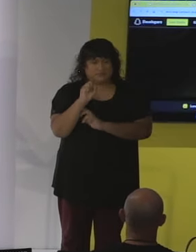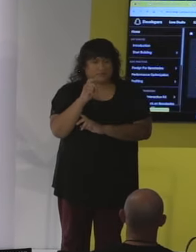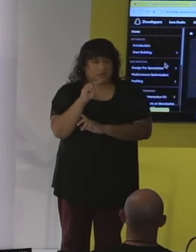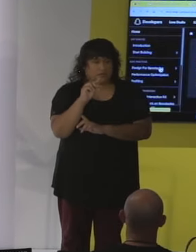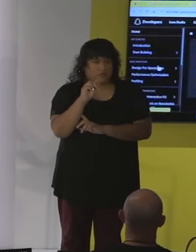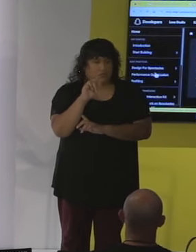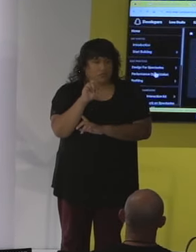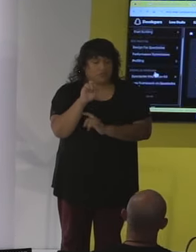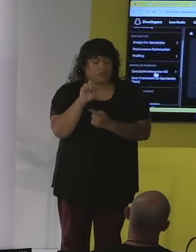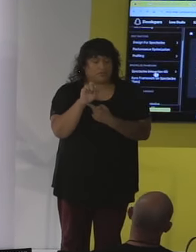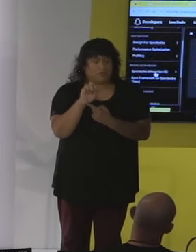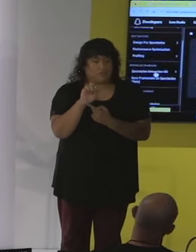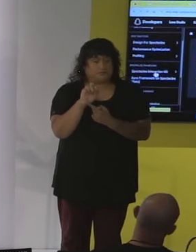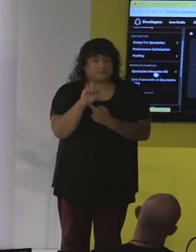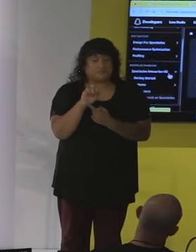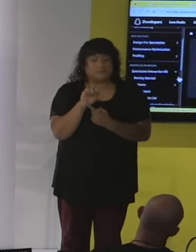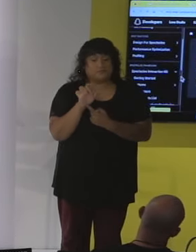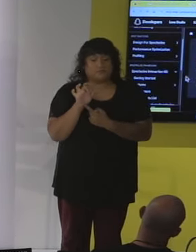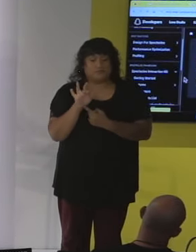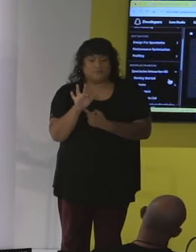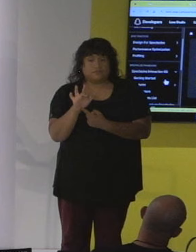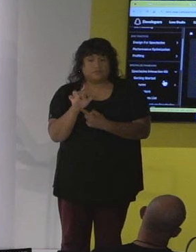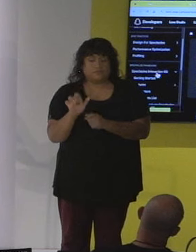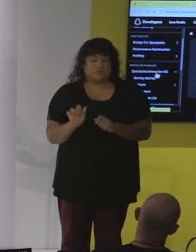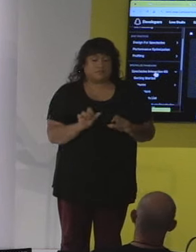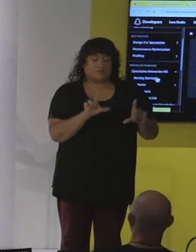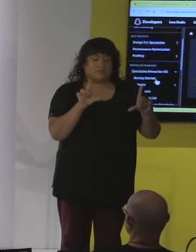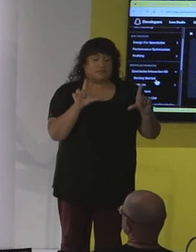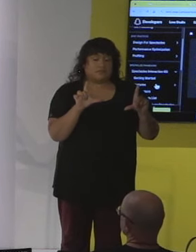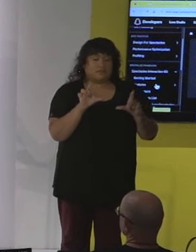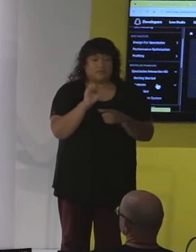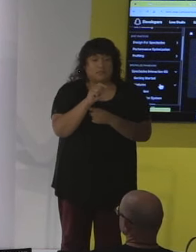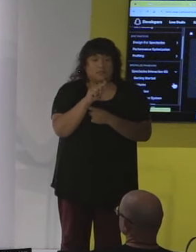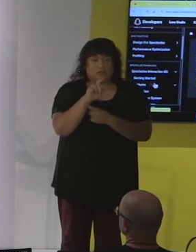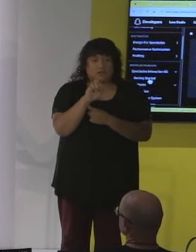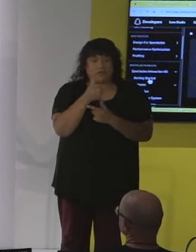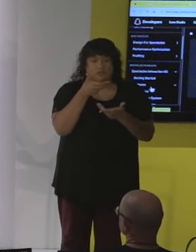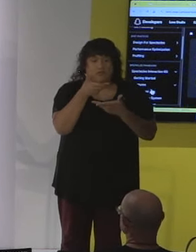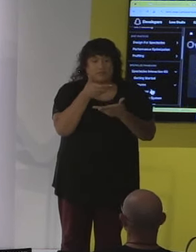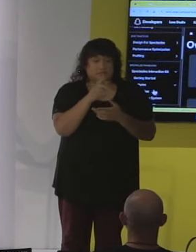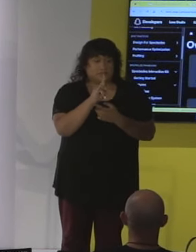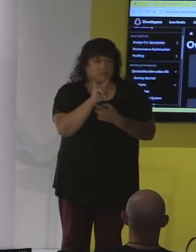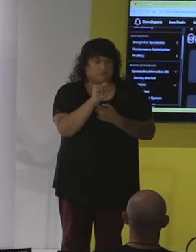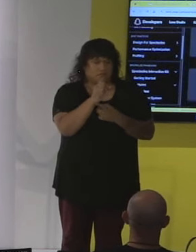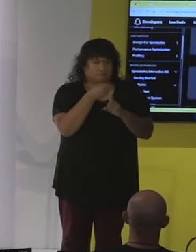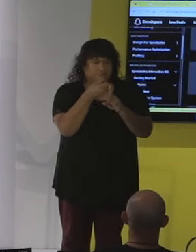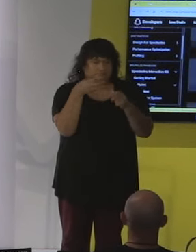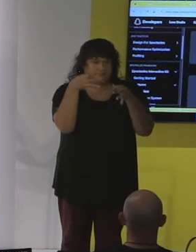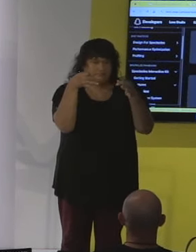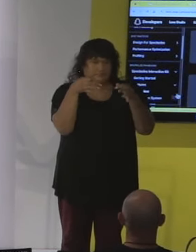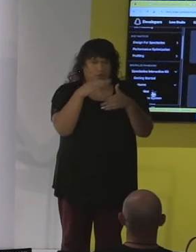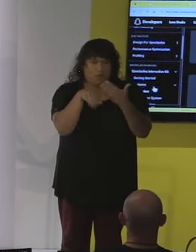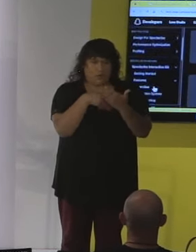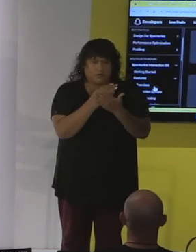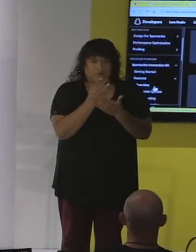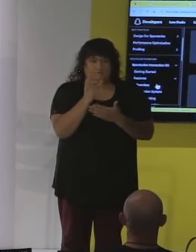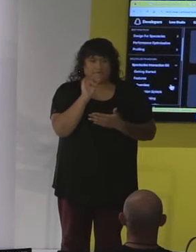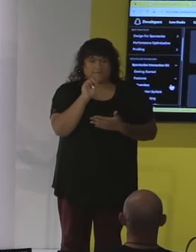And you can go to the section called Spectacles Interaction Kit. It'll break down all the features here, have code examples.